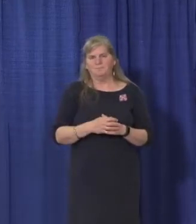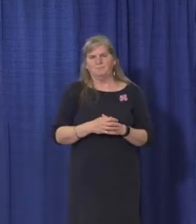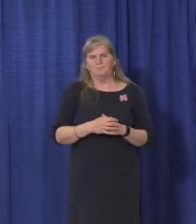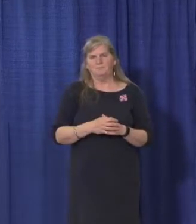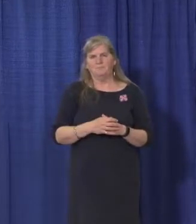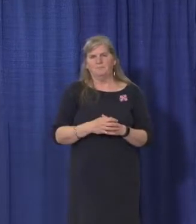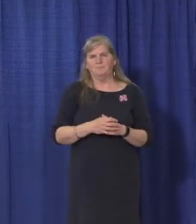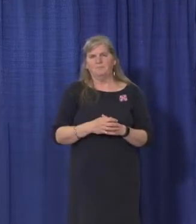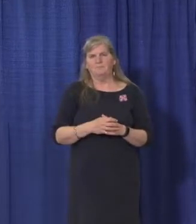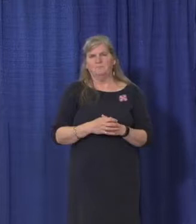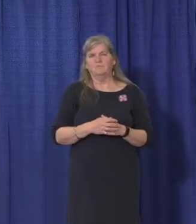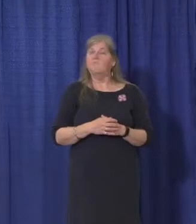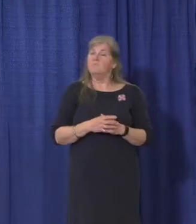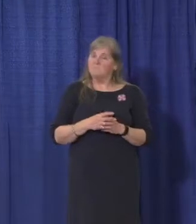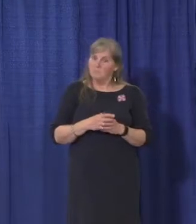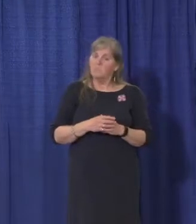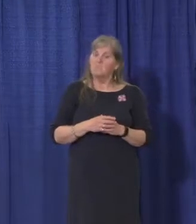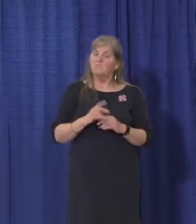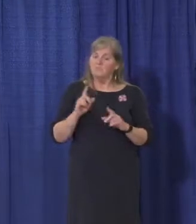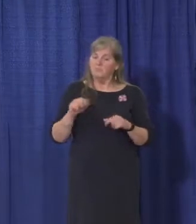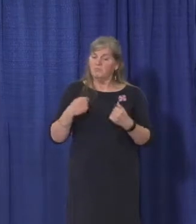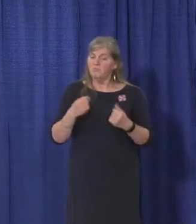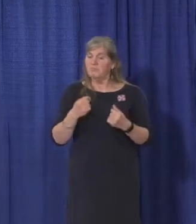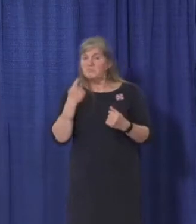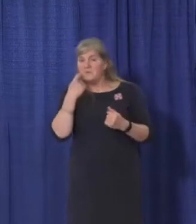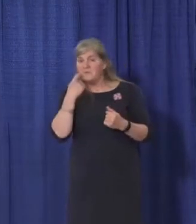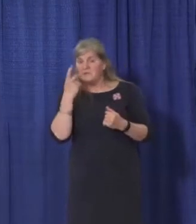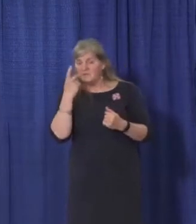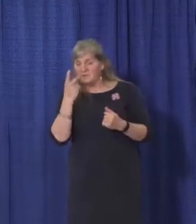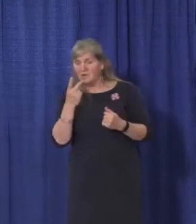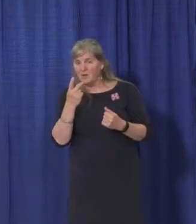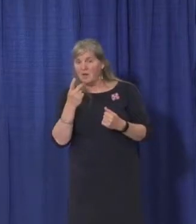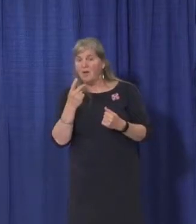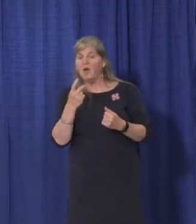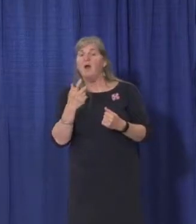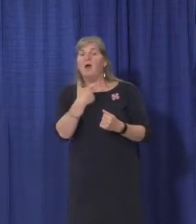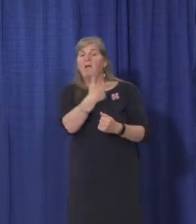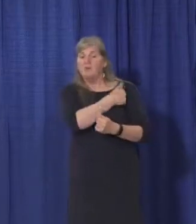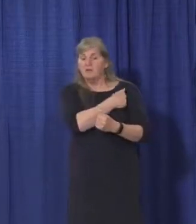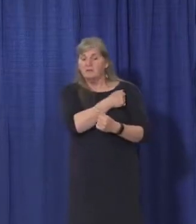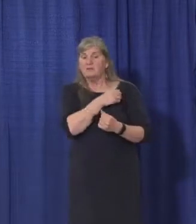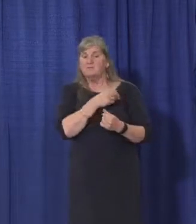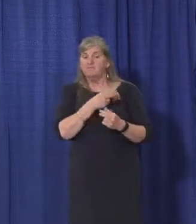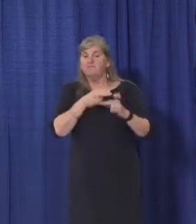As I ascend we are seeing a pickup and for some it's that